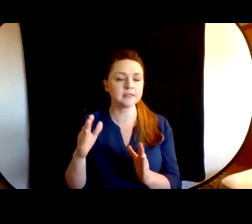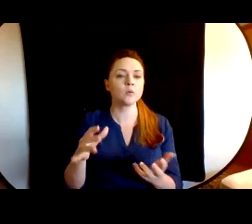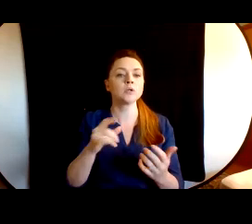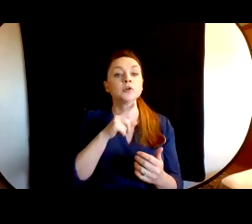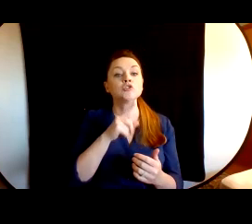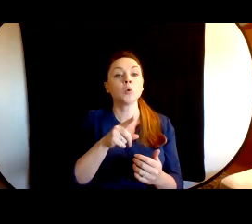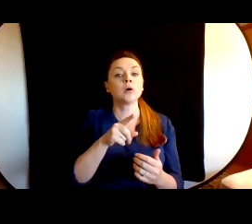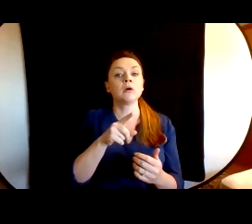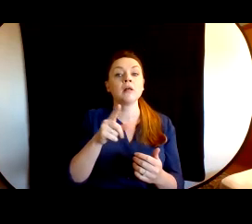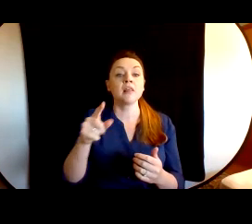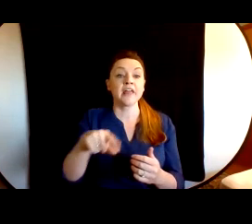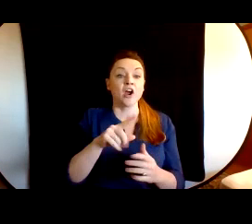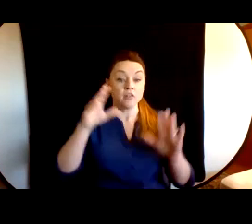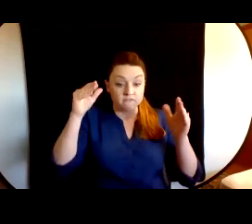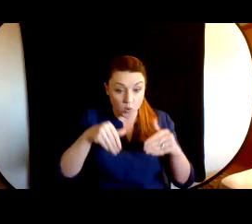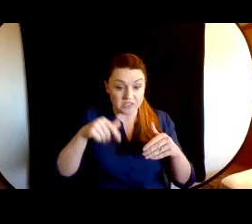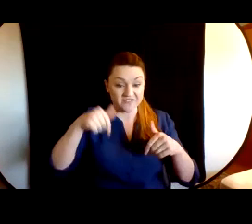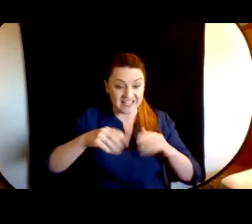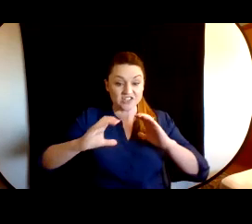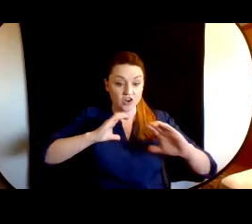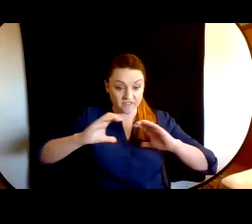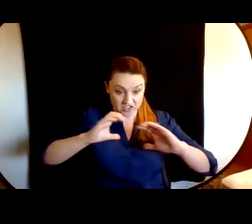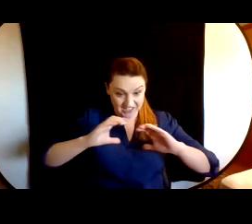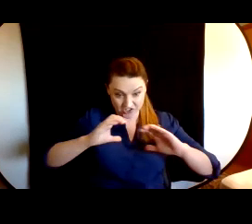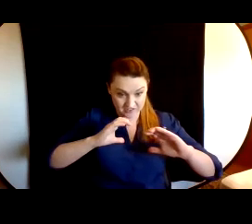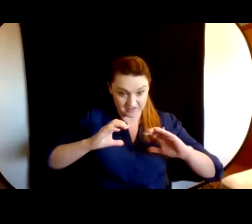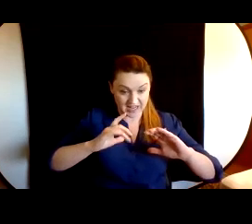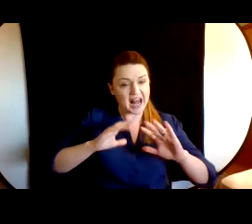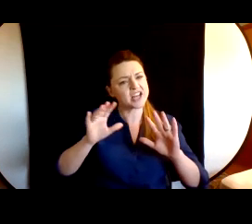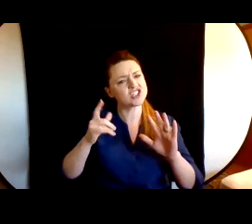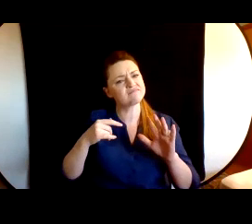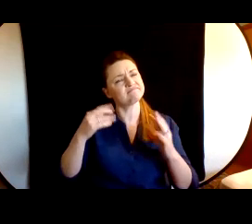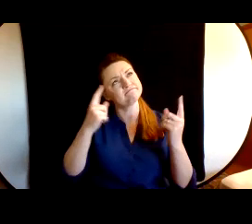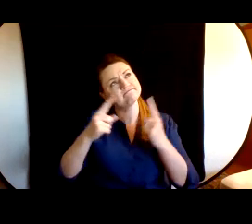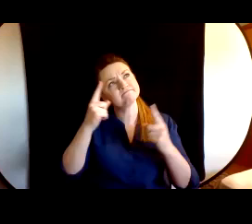that they are at the center of this conversation. And not just casually considered or consulted with